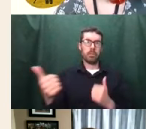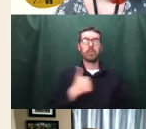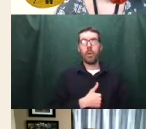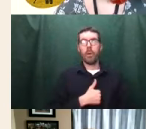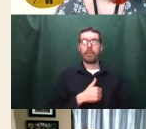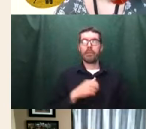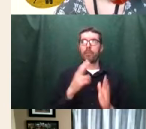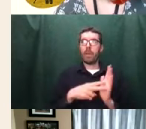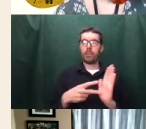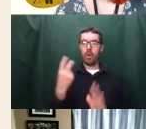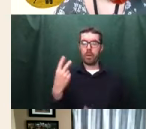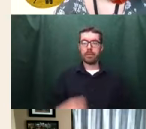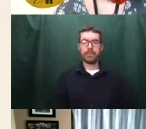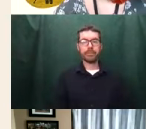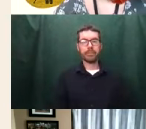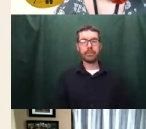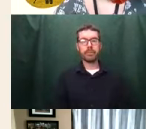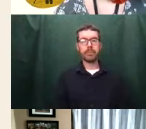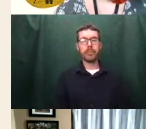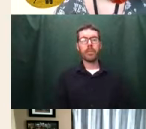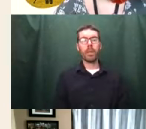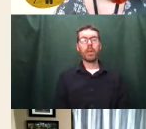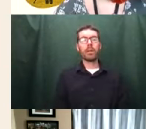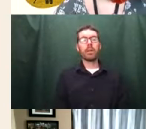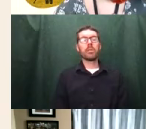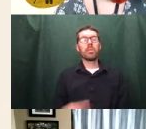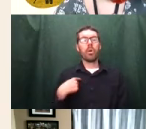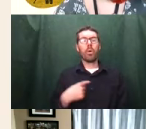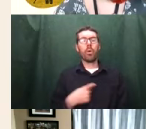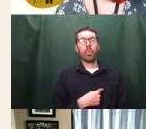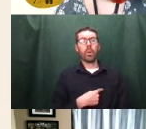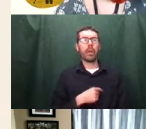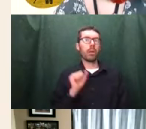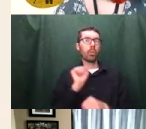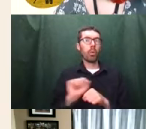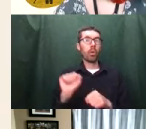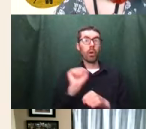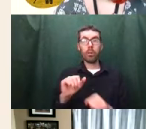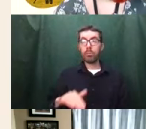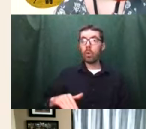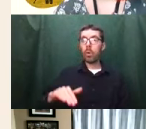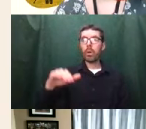there. Um, so we work towards independence our whole year, uh, our whole lives for years,